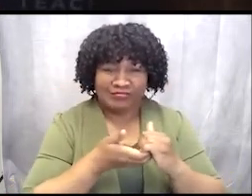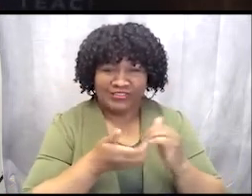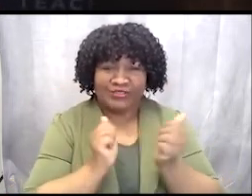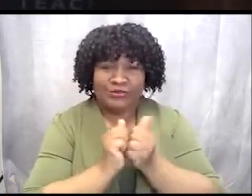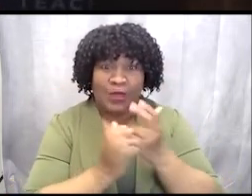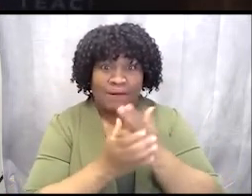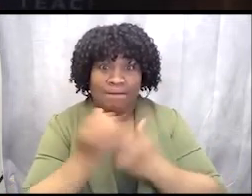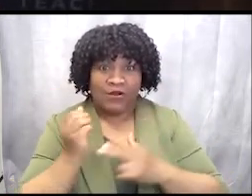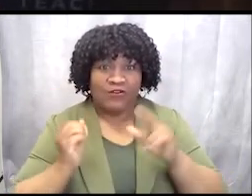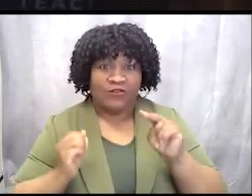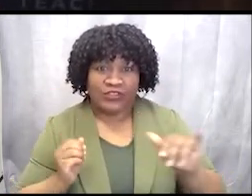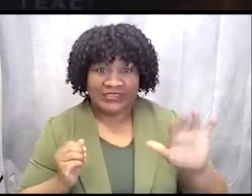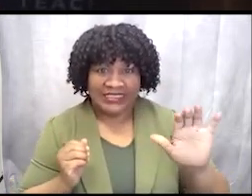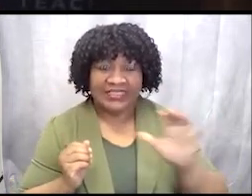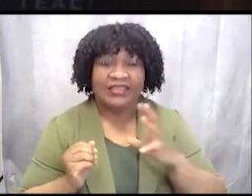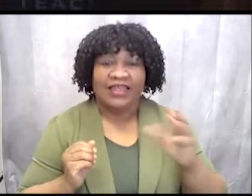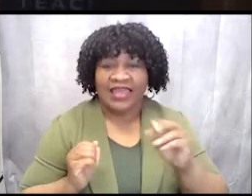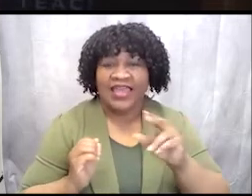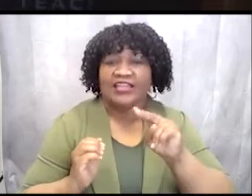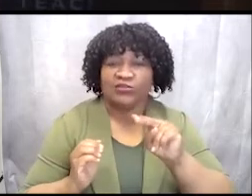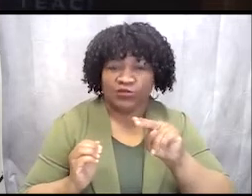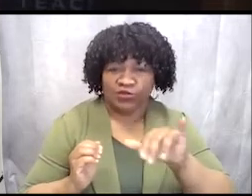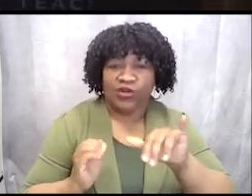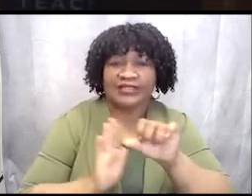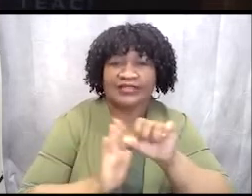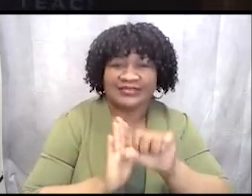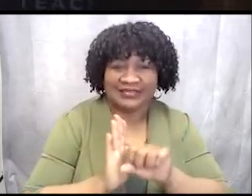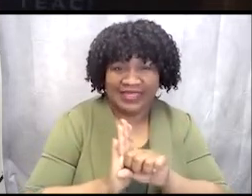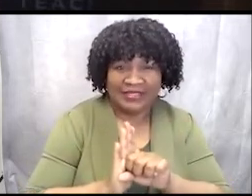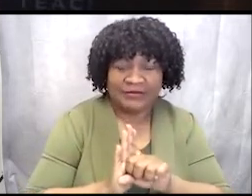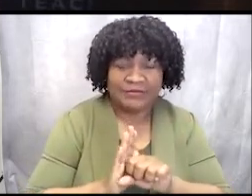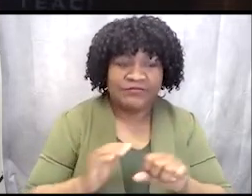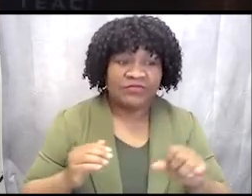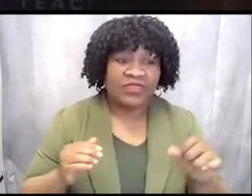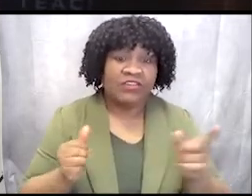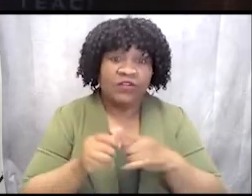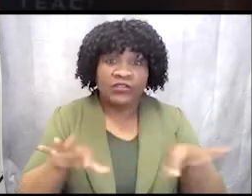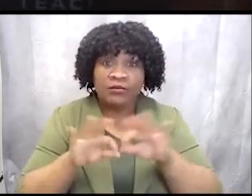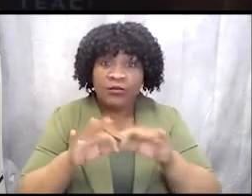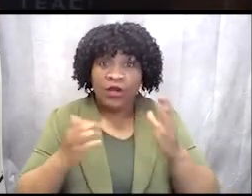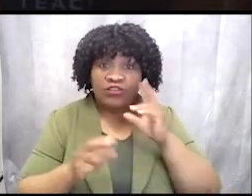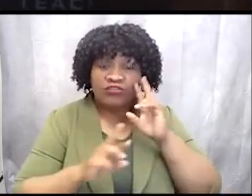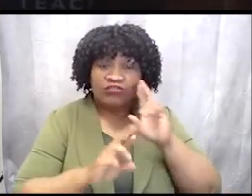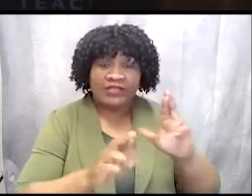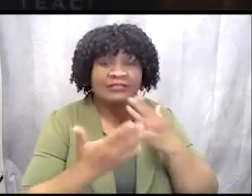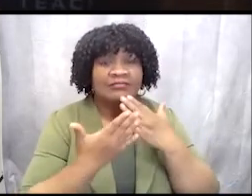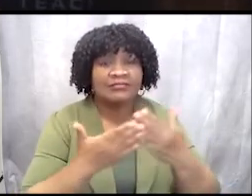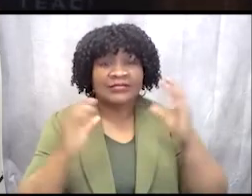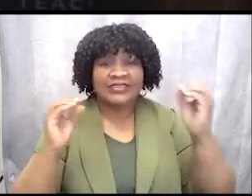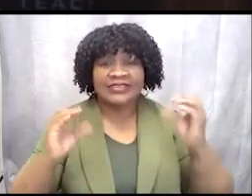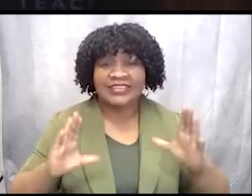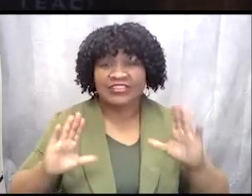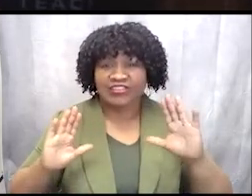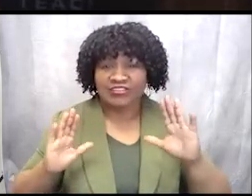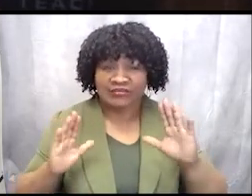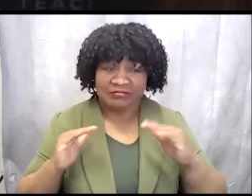with both New York City and New York State. I'd like to recognize and thank my Teachers College colleagues